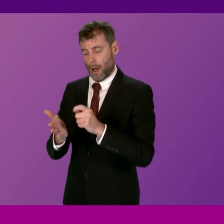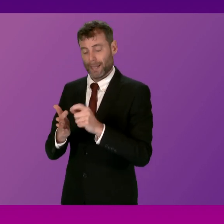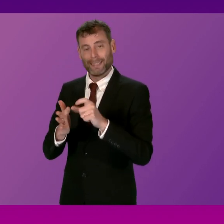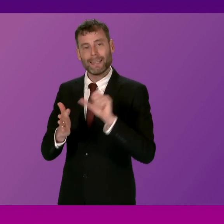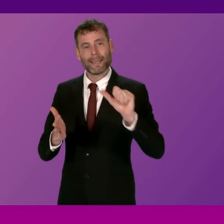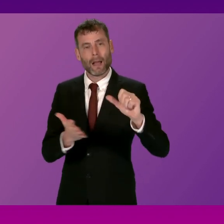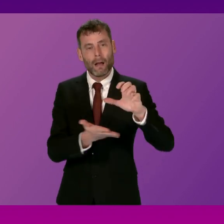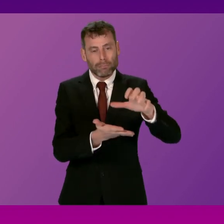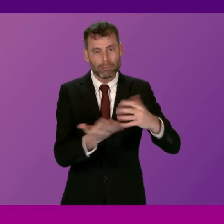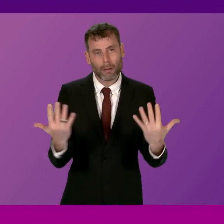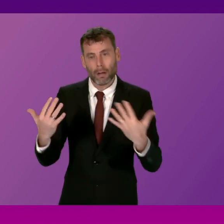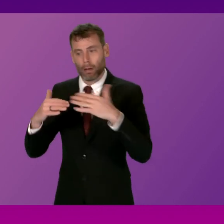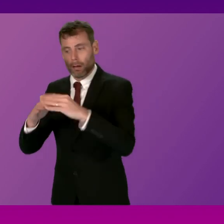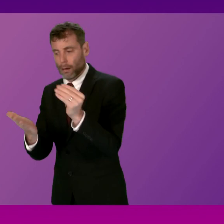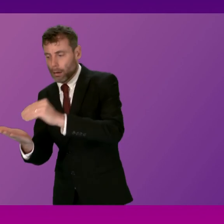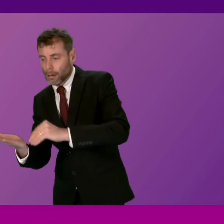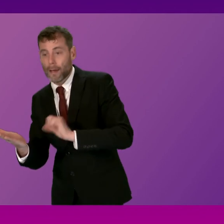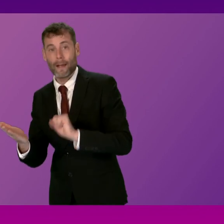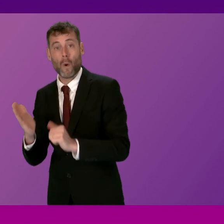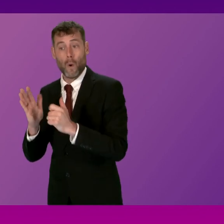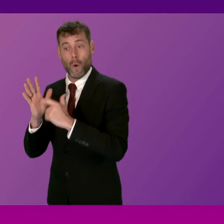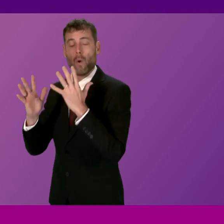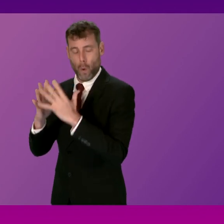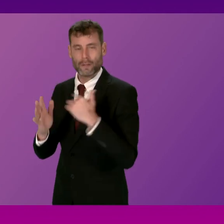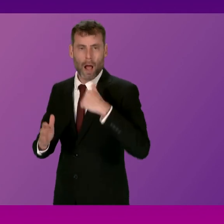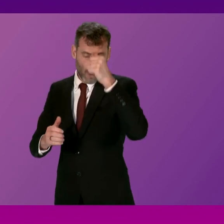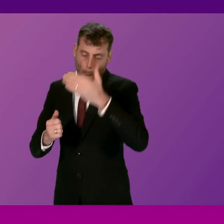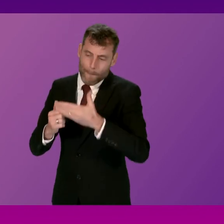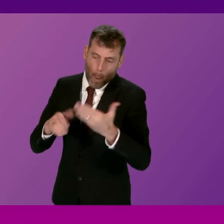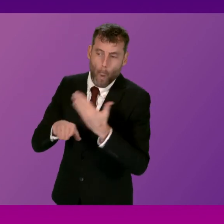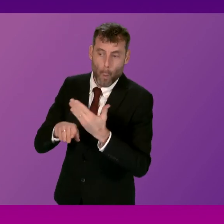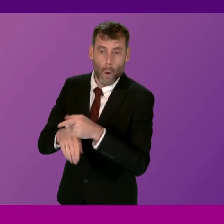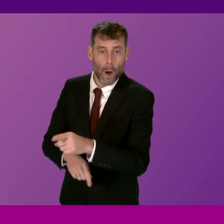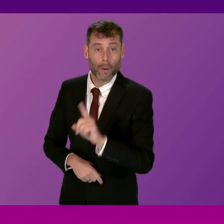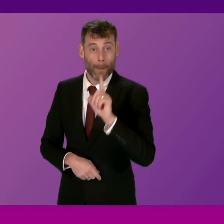Those remarks speak to a Scotland with a Mental Welfare Commission that is all too ready to